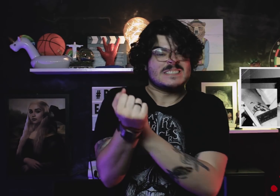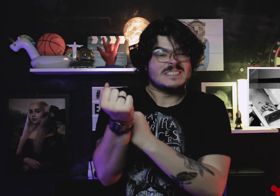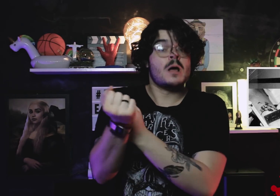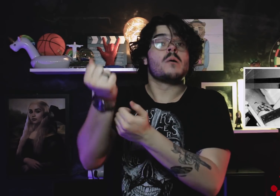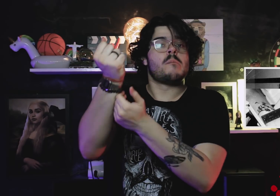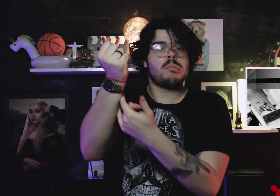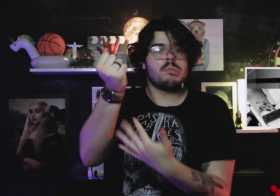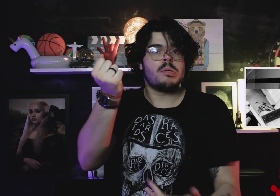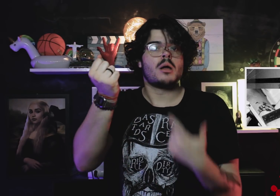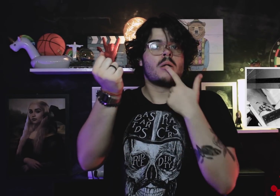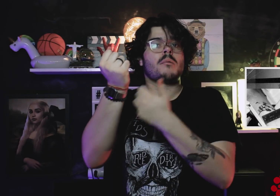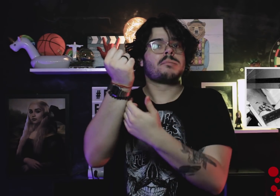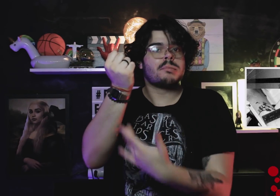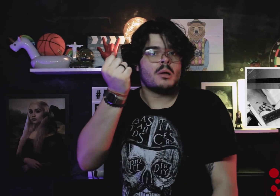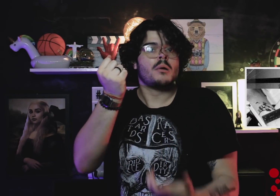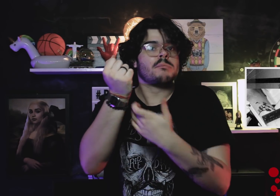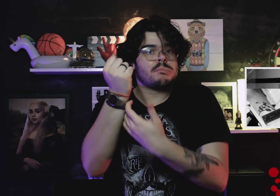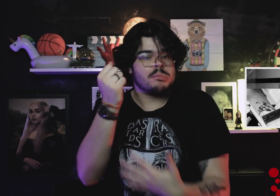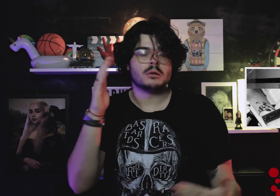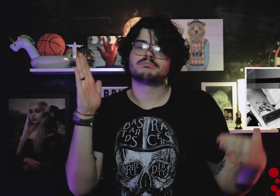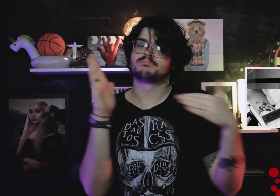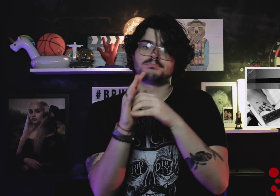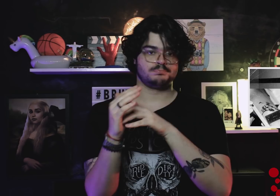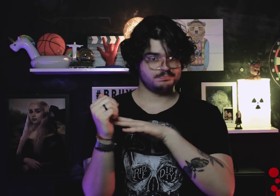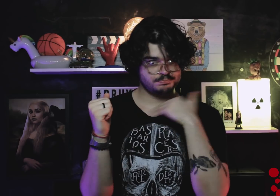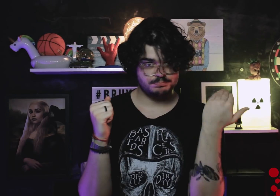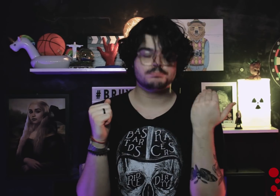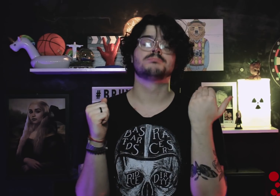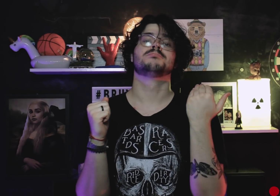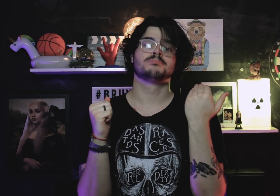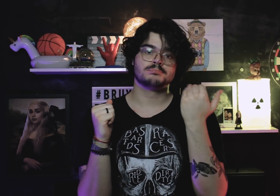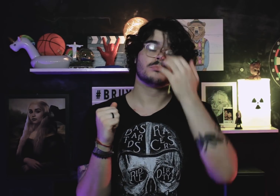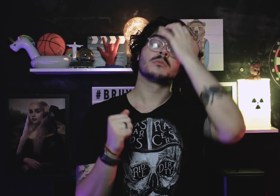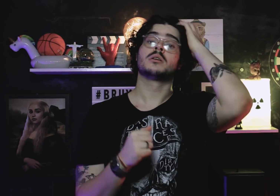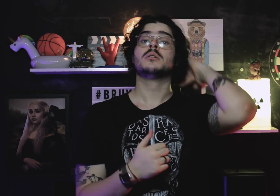and bled to death!